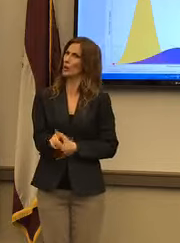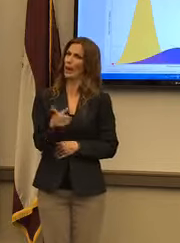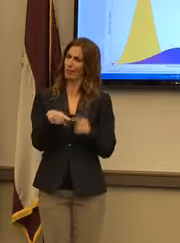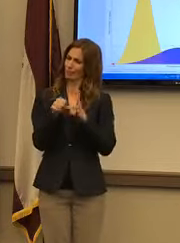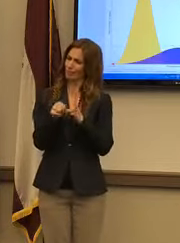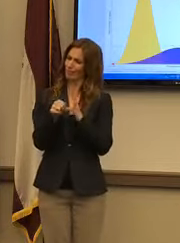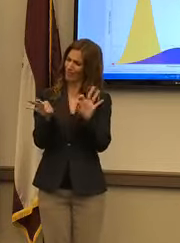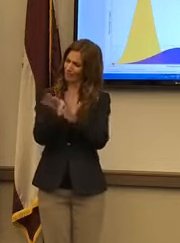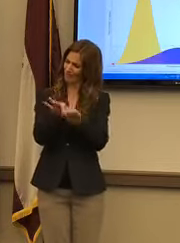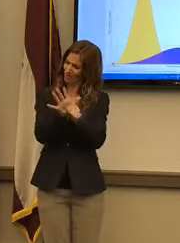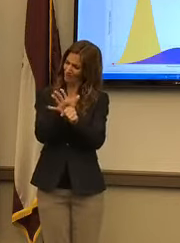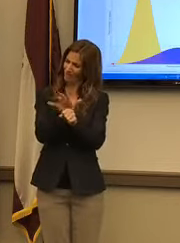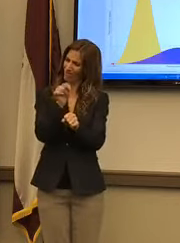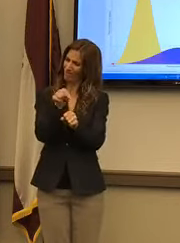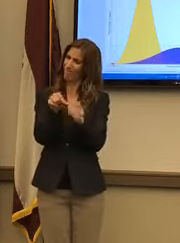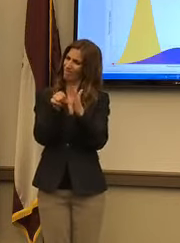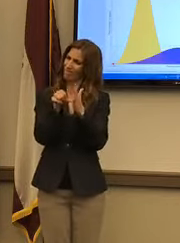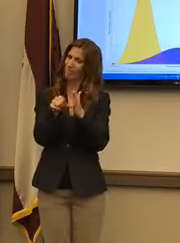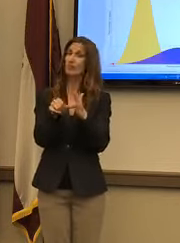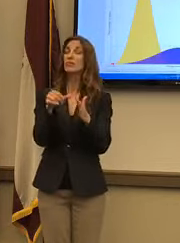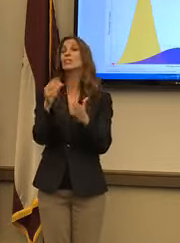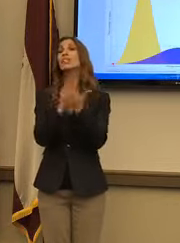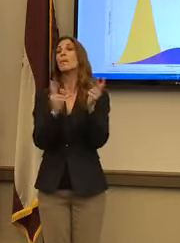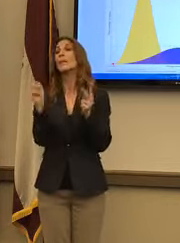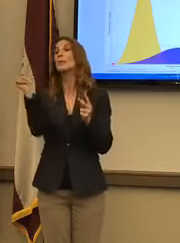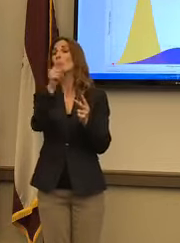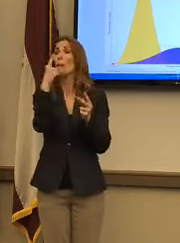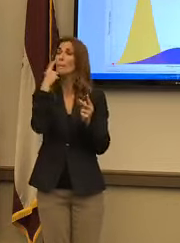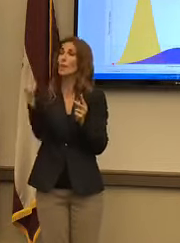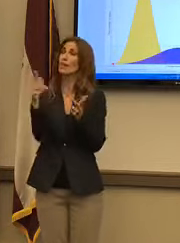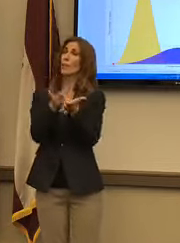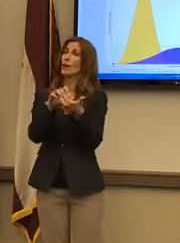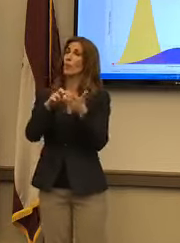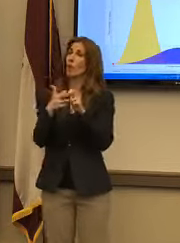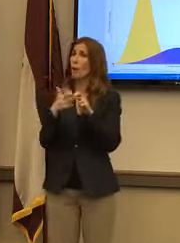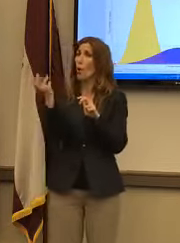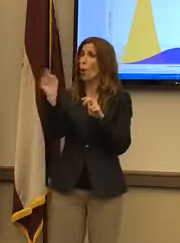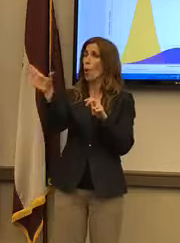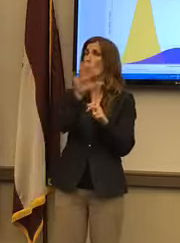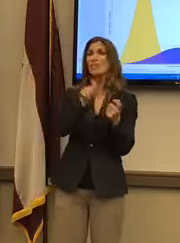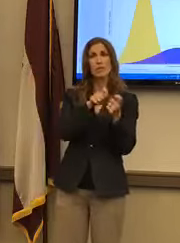there are people who because of medical issues particularly respiratory problems